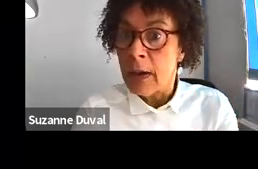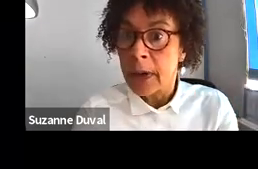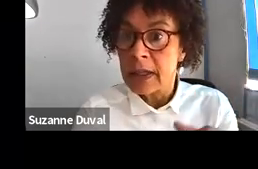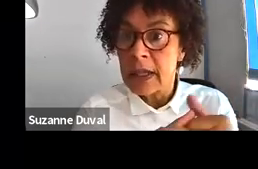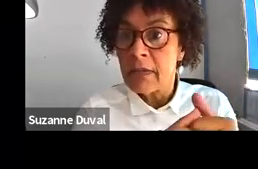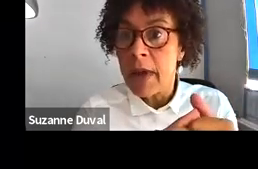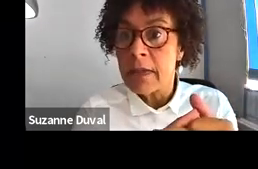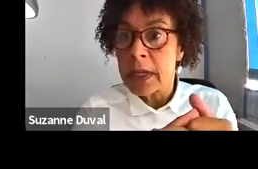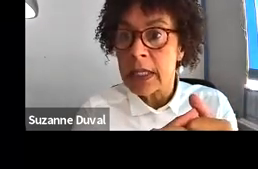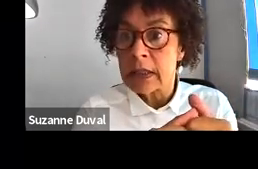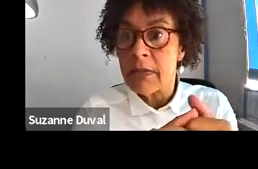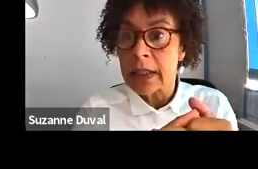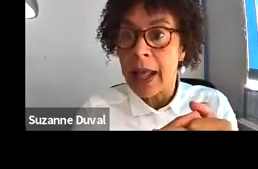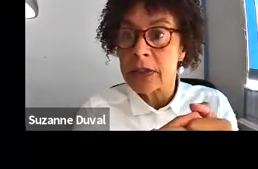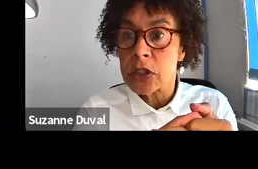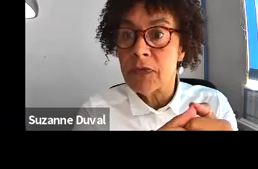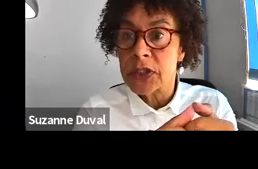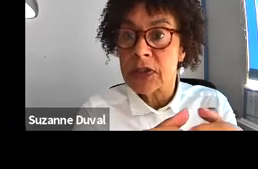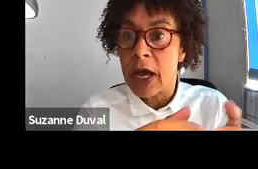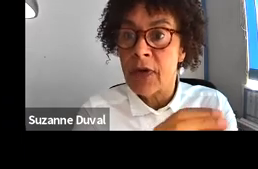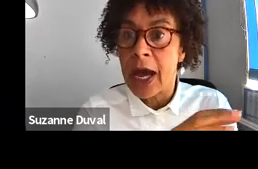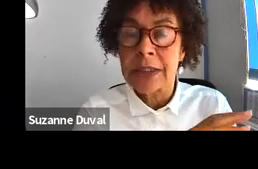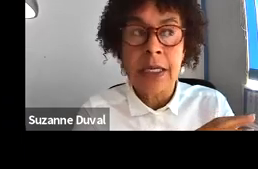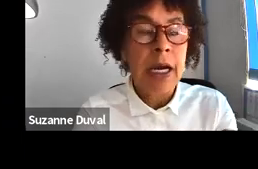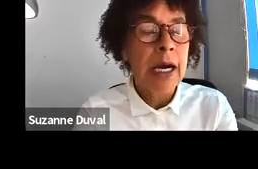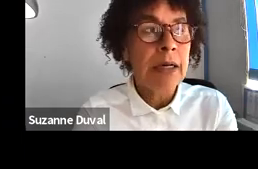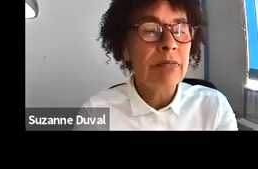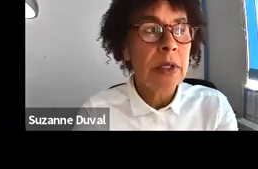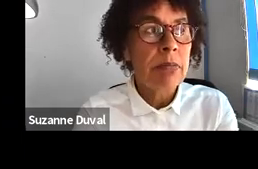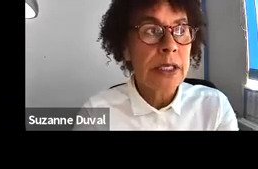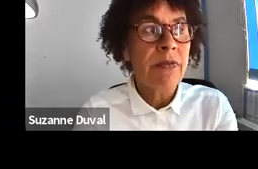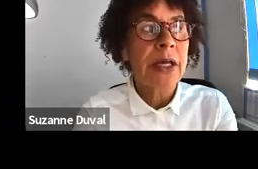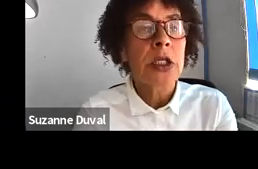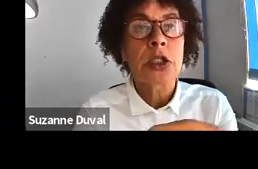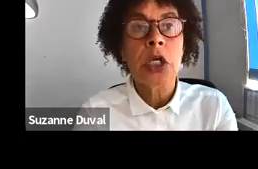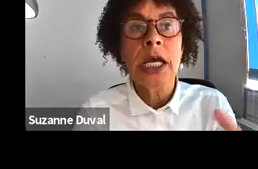Anne Mears-Rees: Well, I think the straight answer to that is that that is the way that the structure was established.